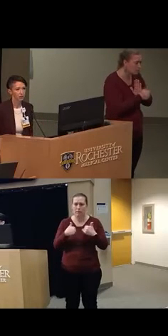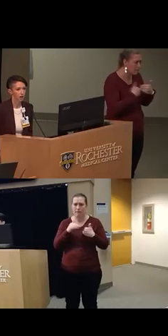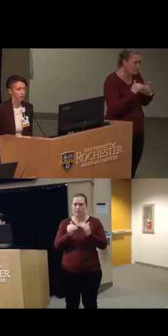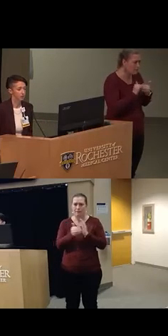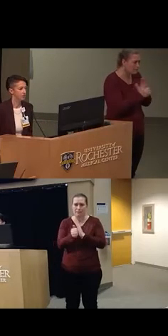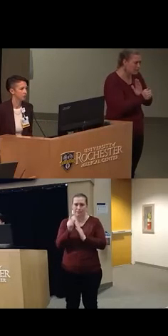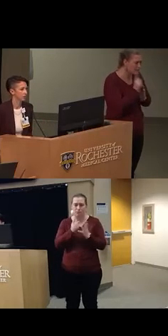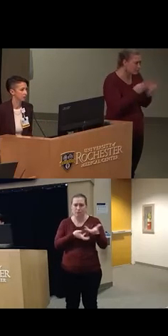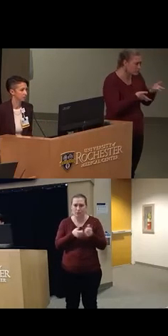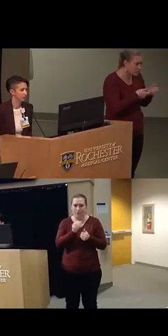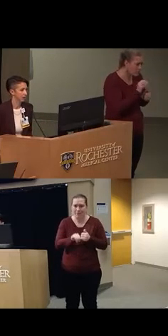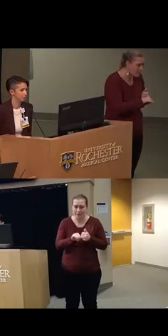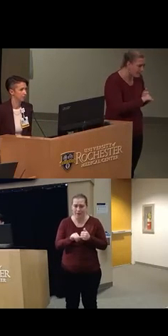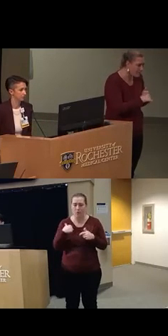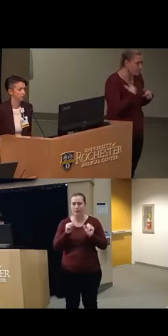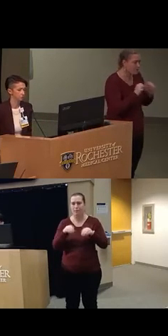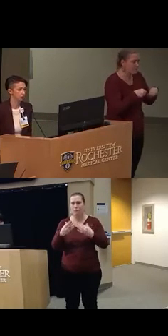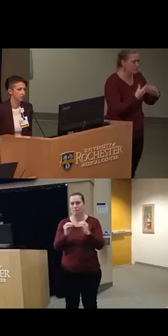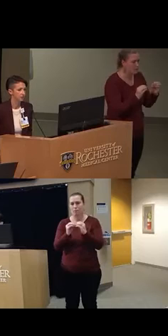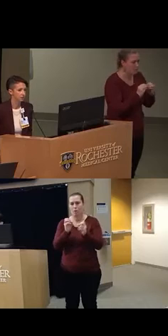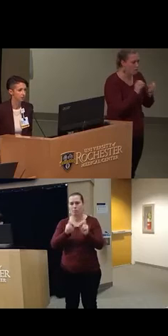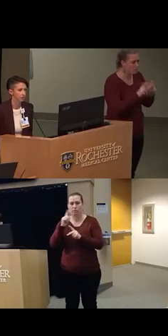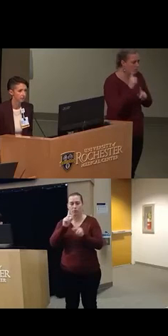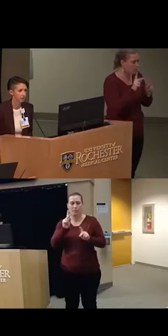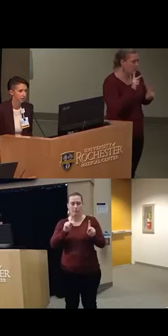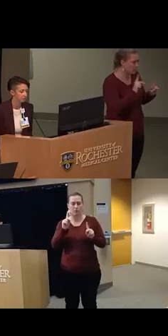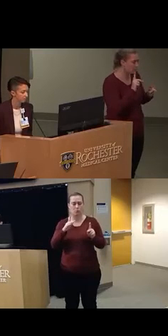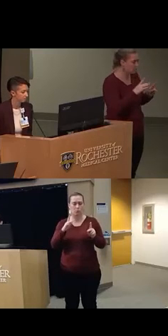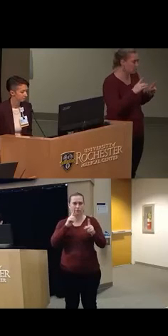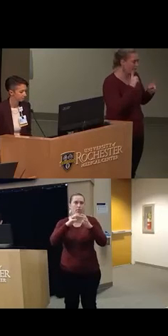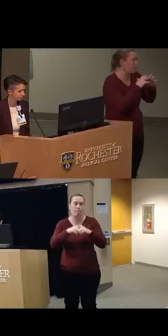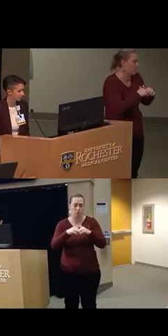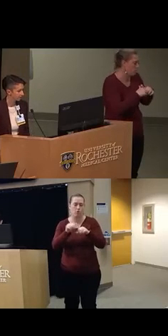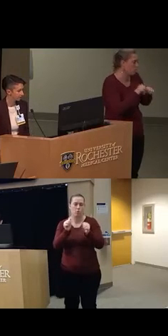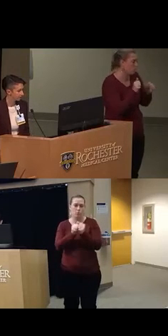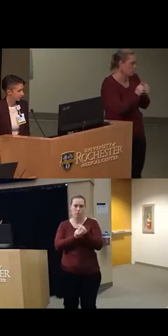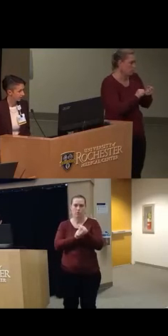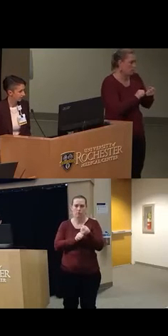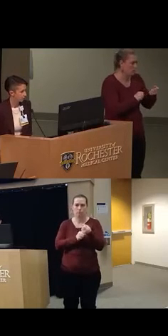more opportunities we can provide for people to feel supported in this really tough work touch